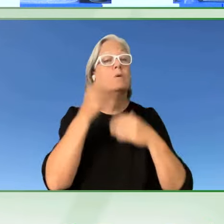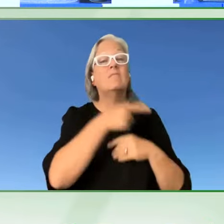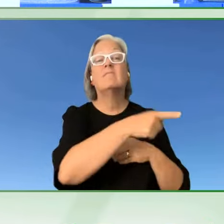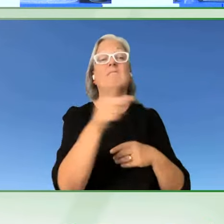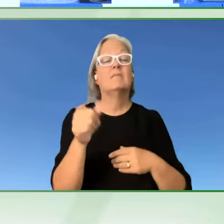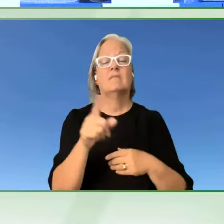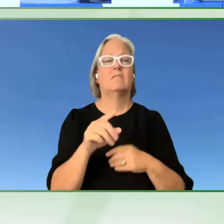life.